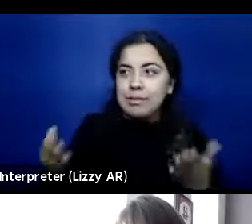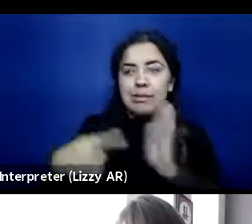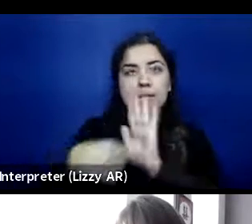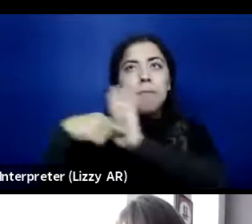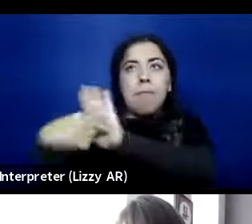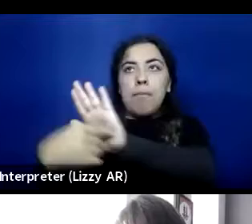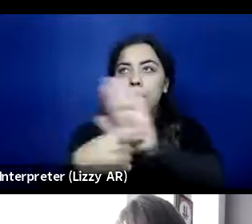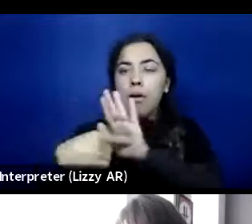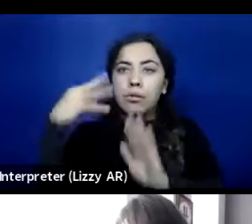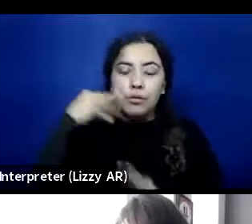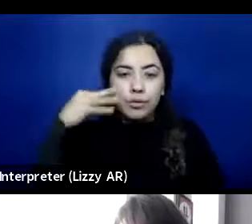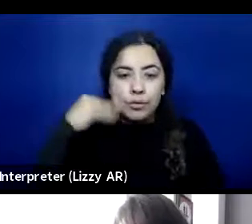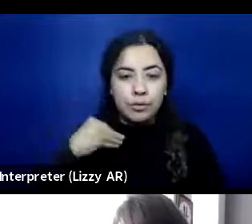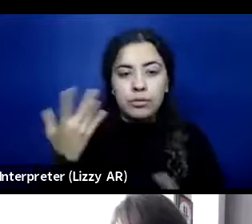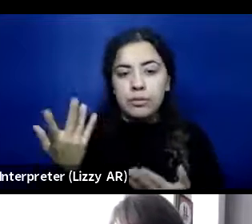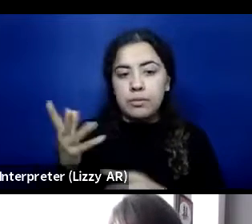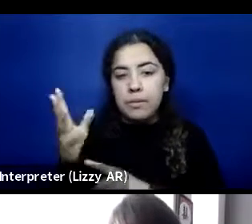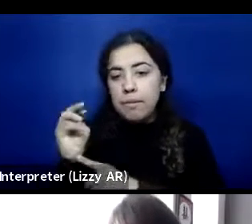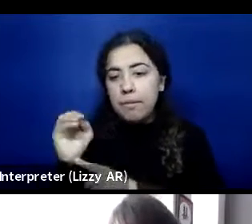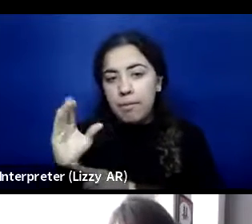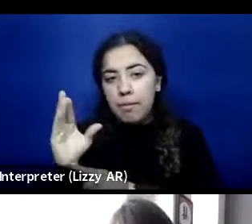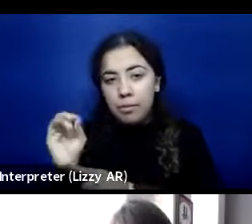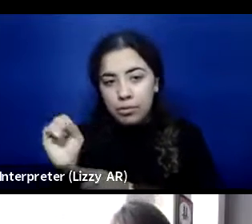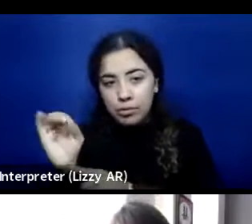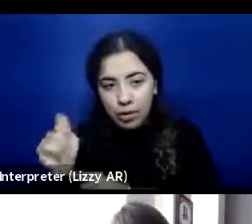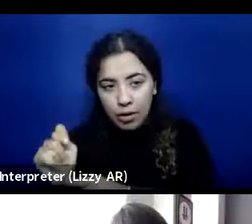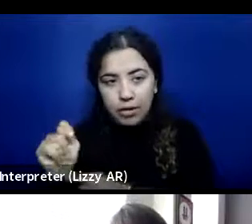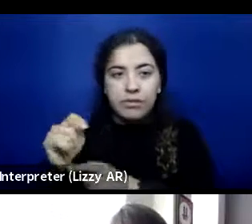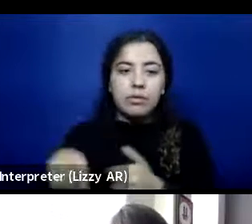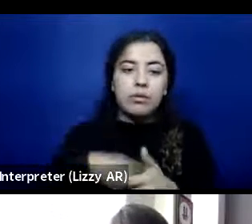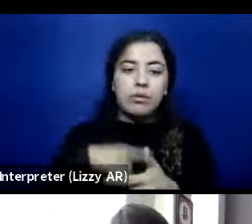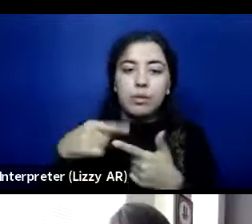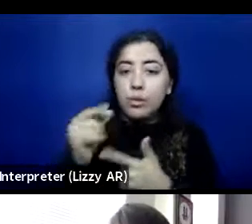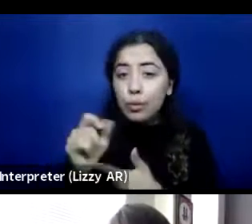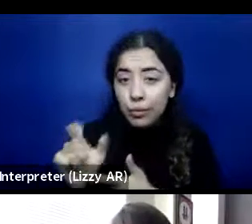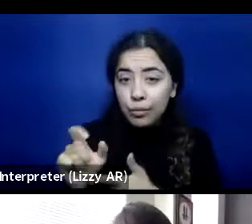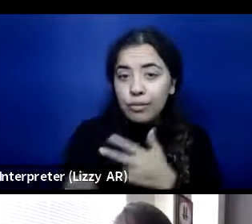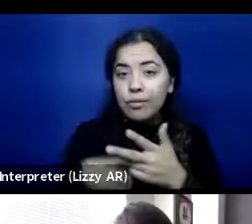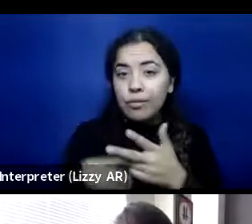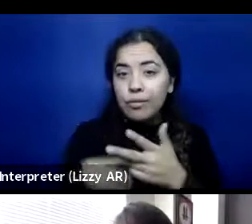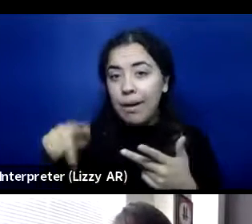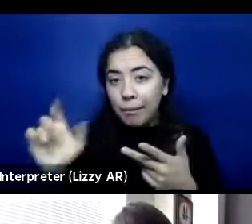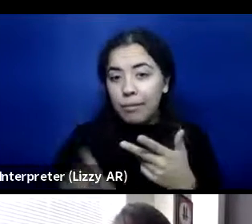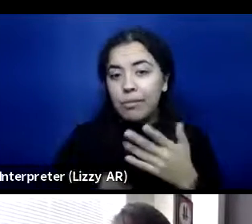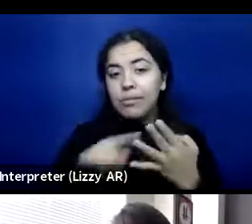Verizon, Microsoft, Google, Apple, Stanford, Cornell, and Georgia Tech.